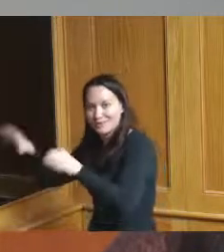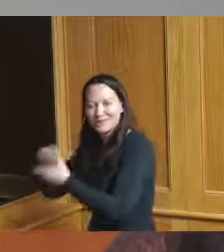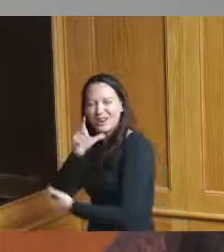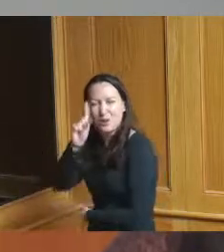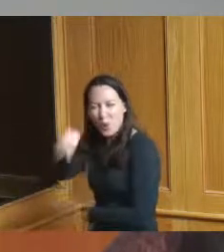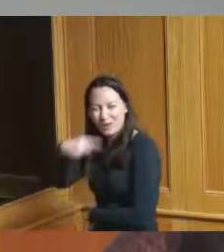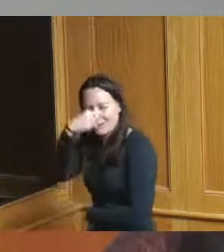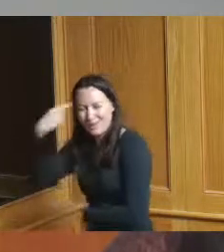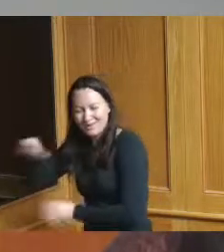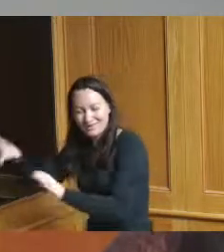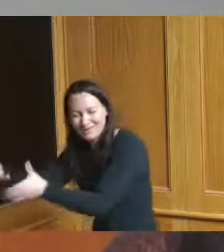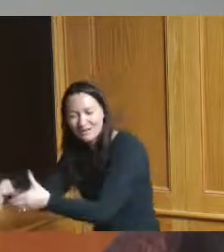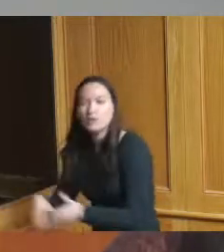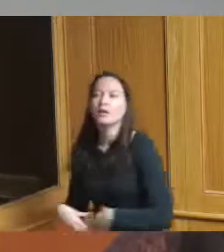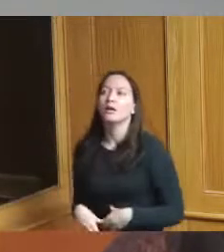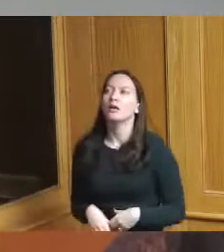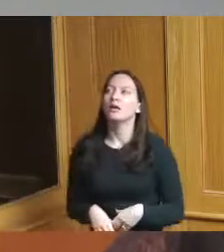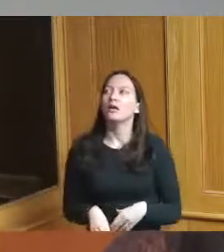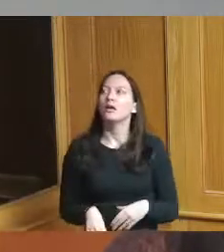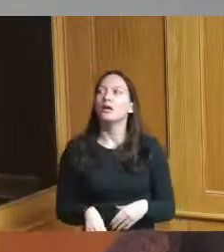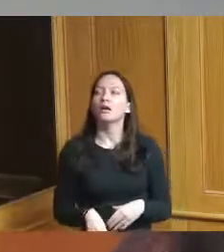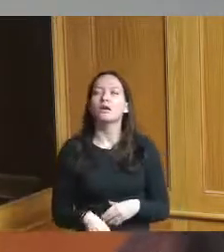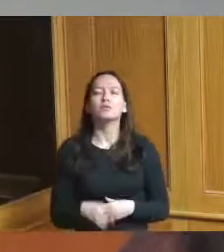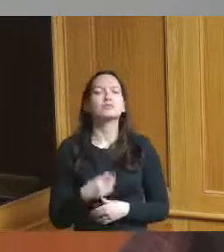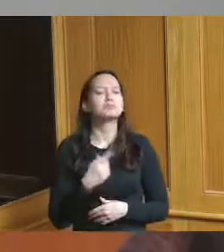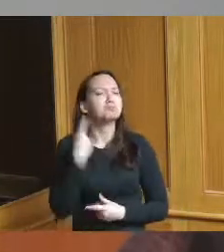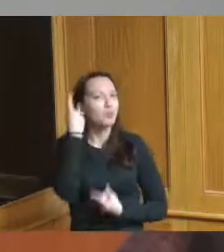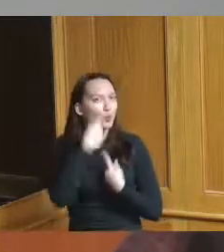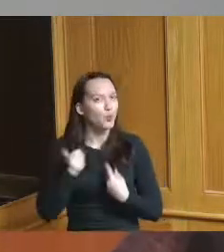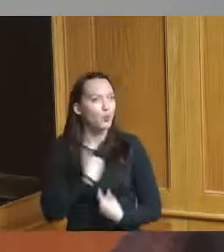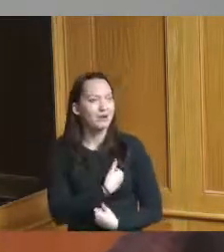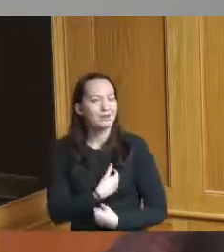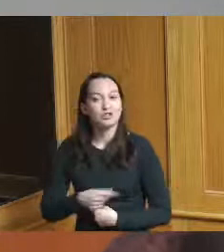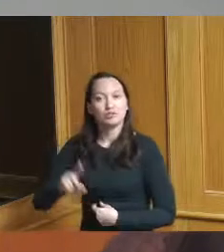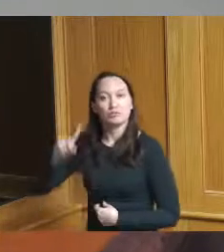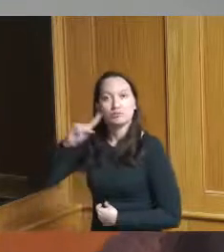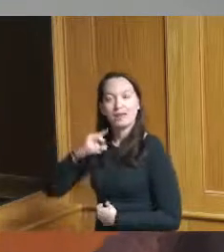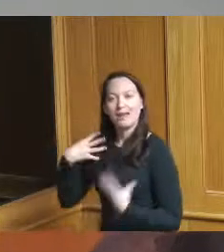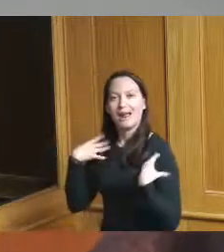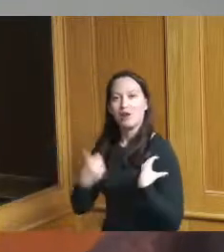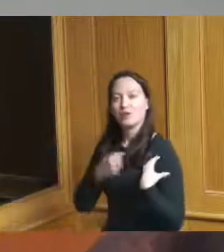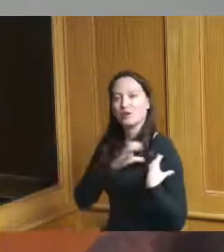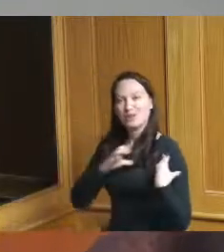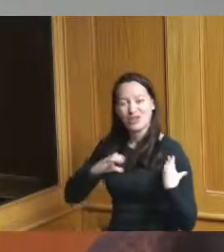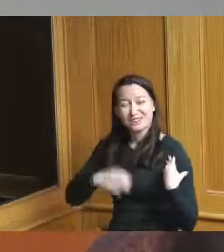I wonder if because we just heard from the Health Commissioner that 97 percent